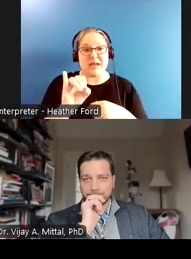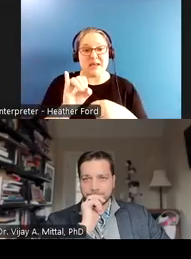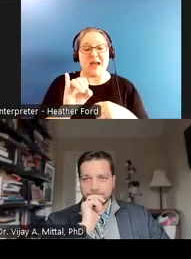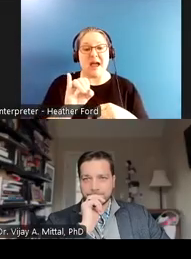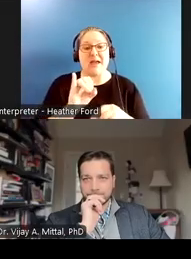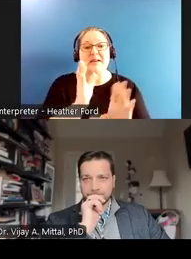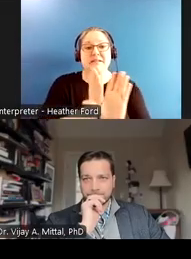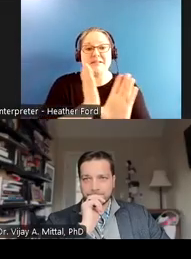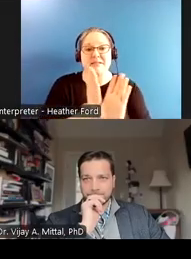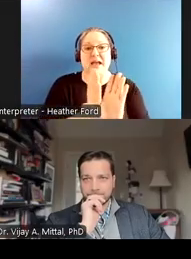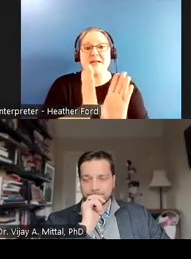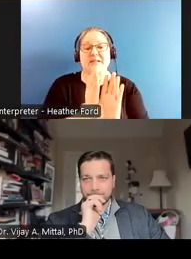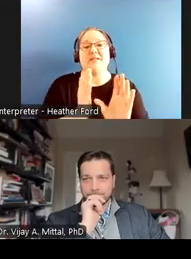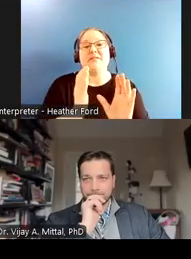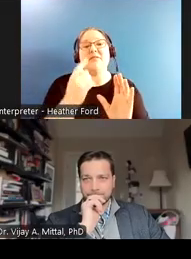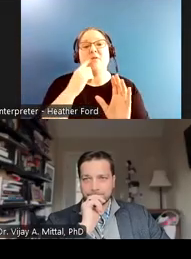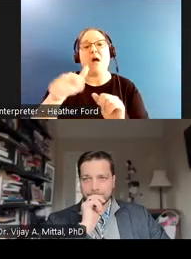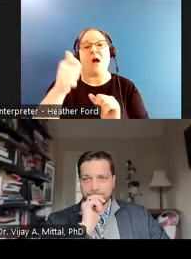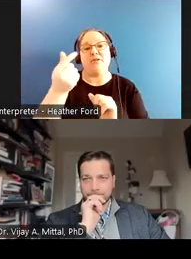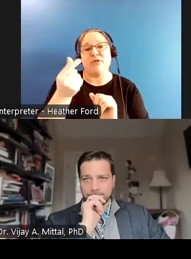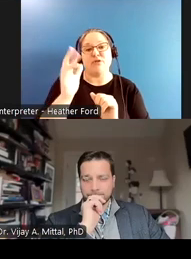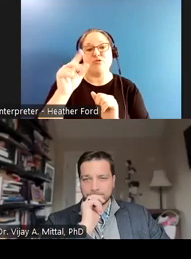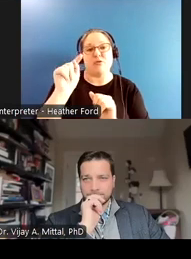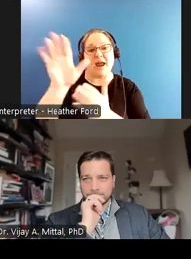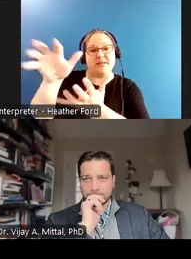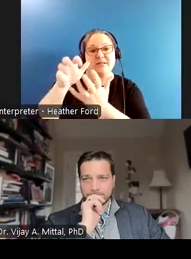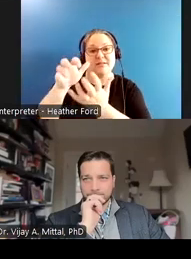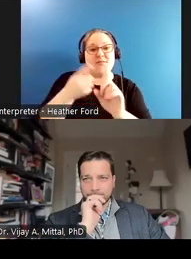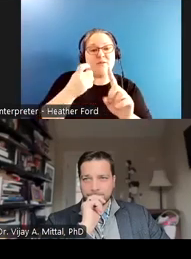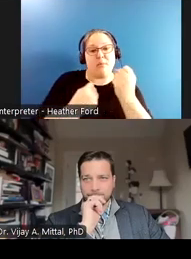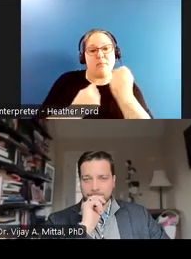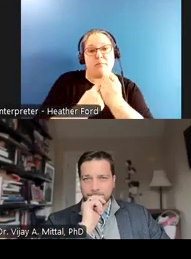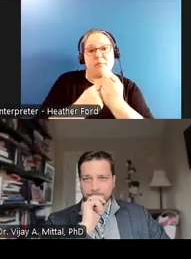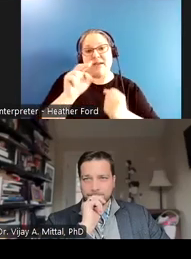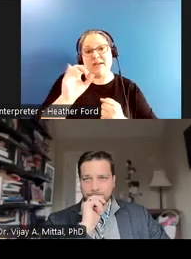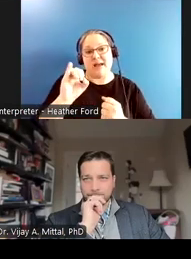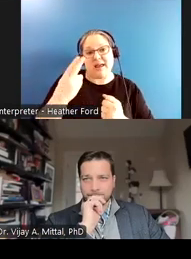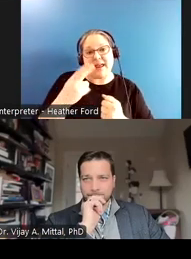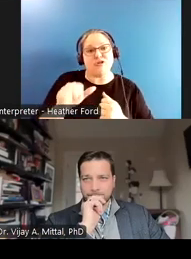on a number of other grants funded by NIH or uh various foundations. So he's he's gotten